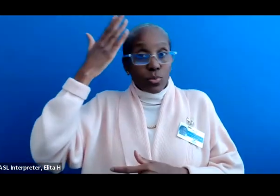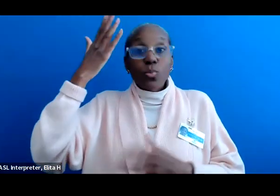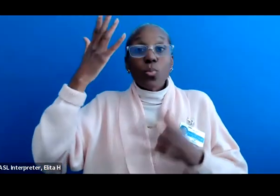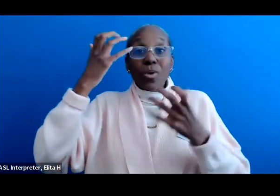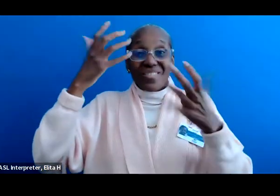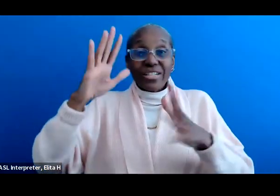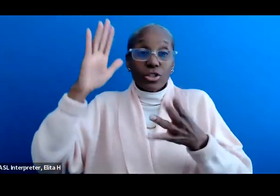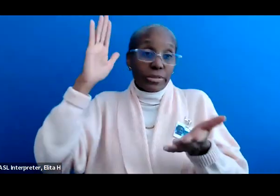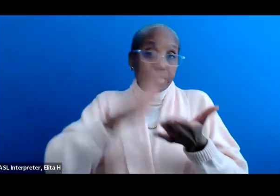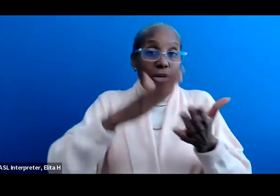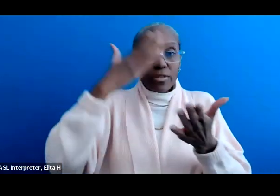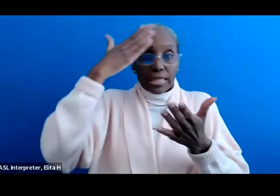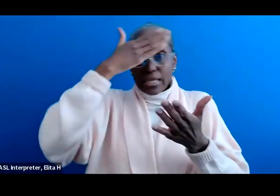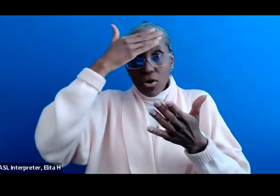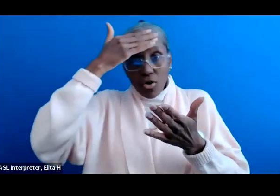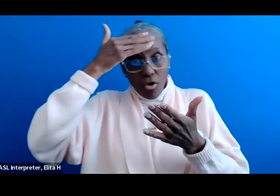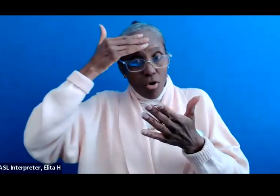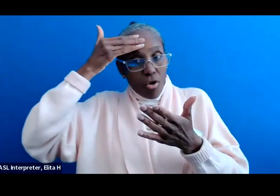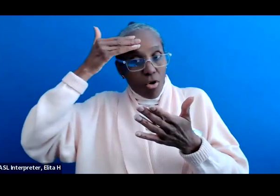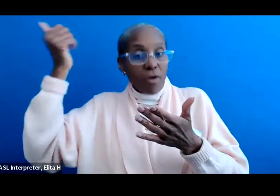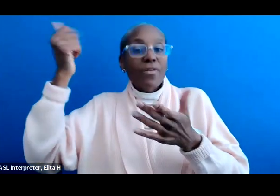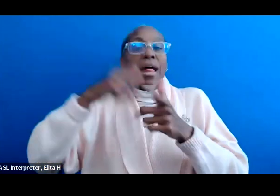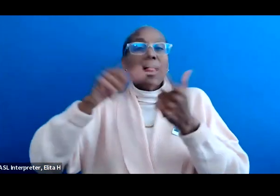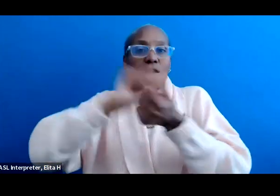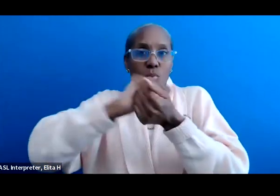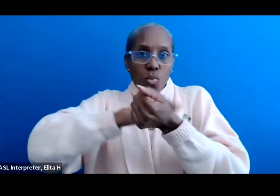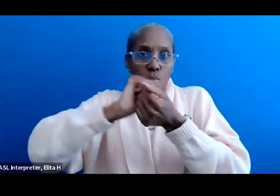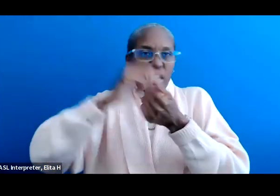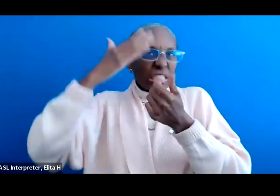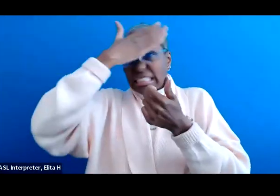your forehead because you don't want to keep giving yourself more and more medicine once the problem is resolved.